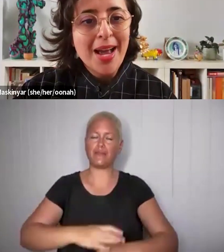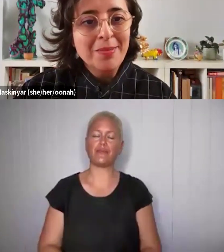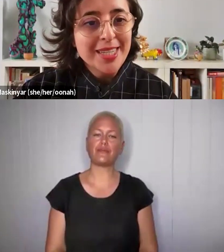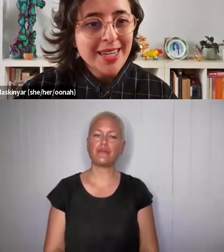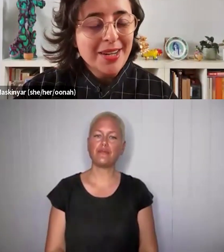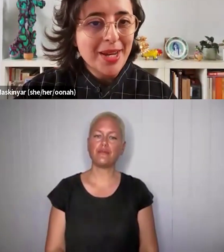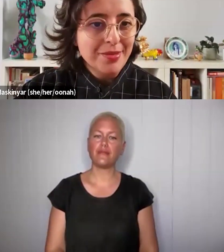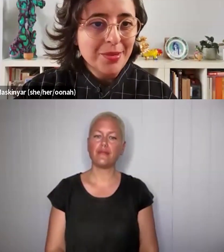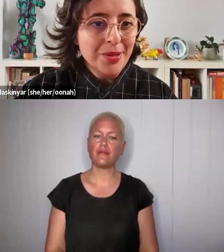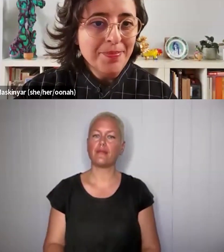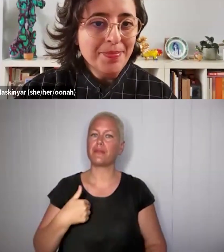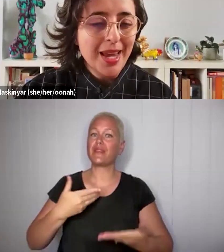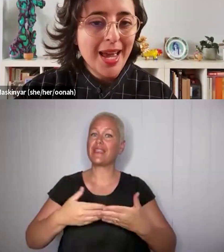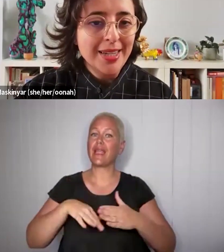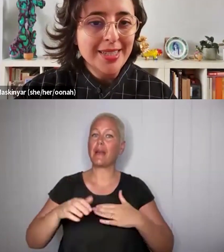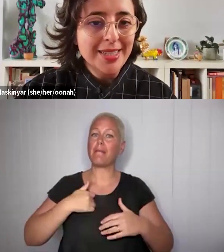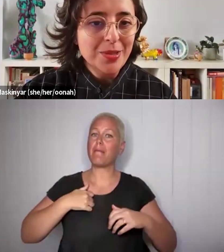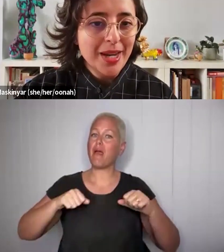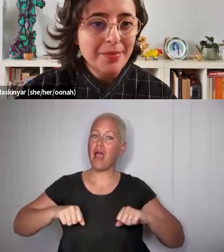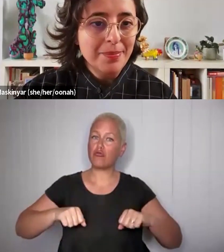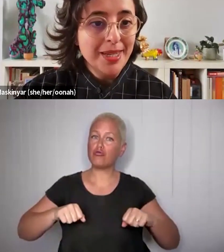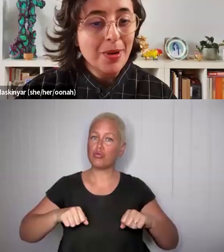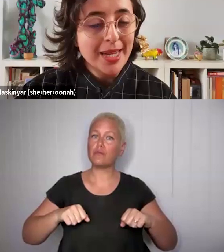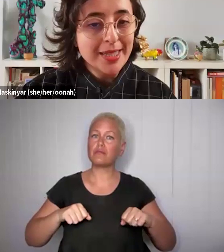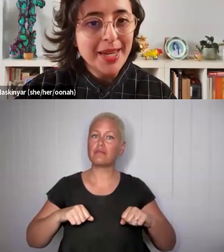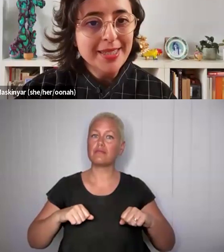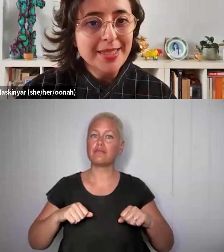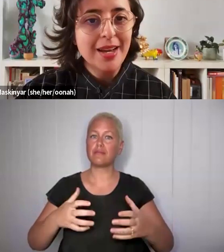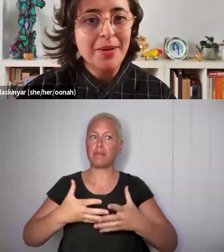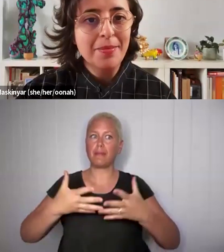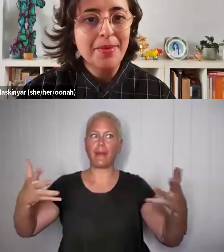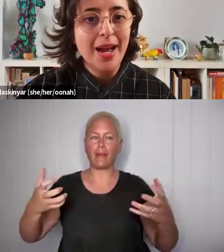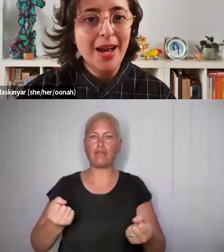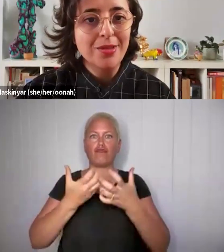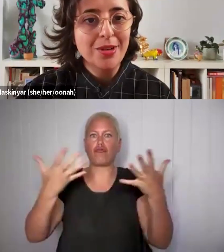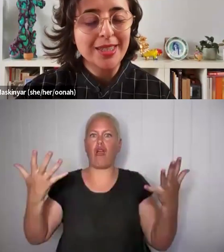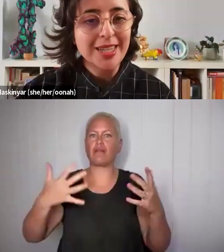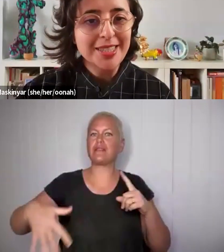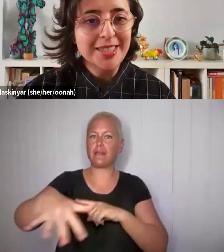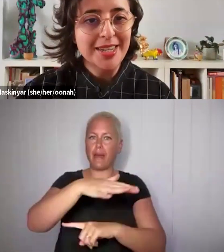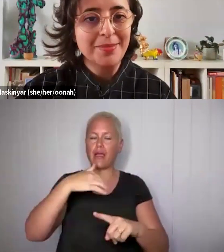I am sitting in my living room, and it is a bright space. I have on glasses and I am